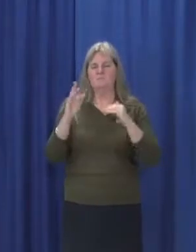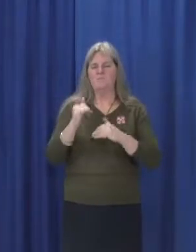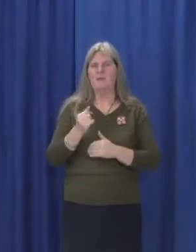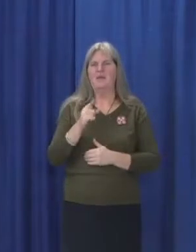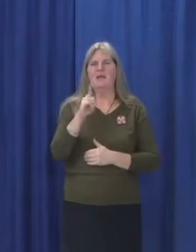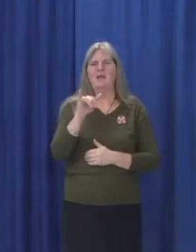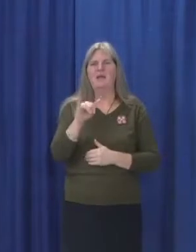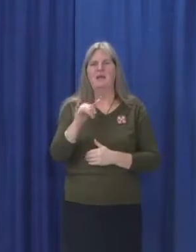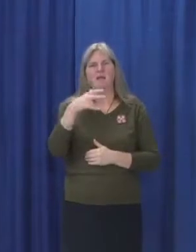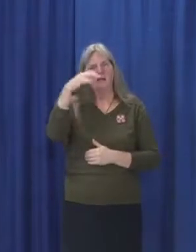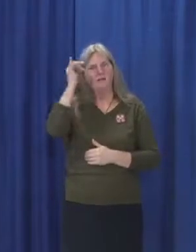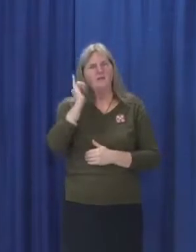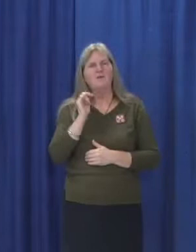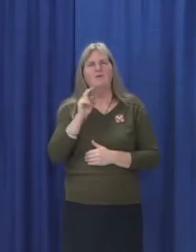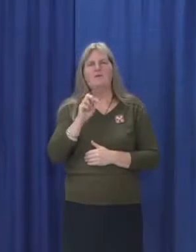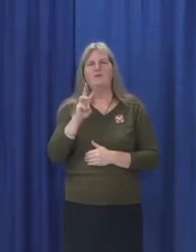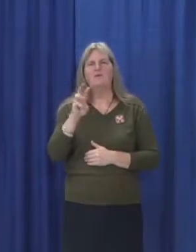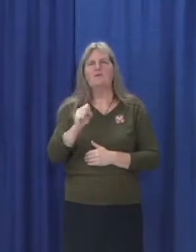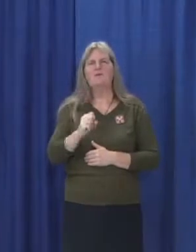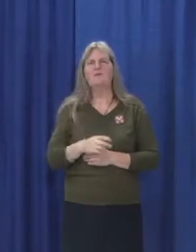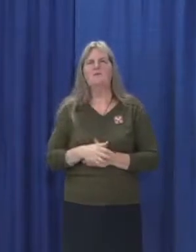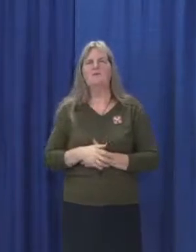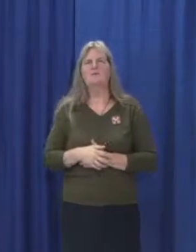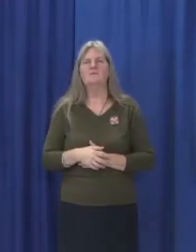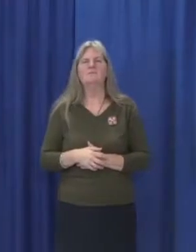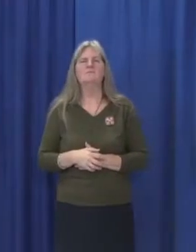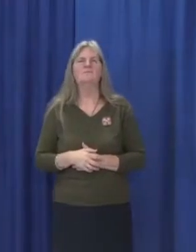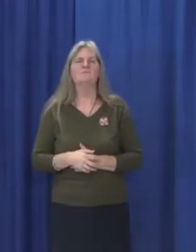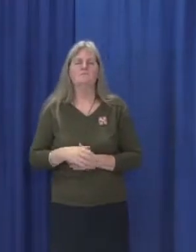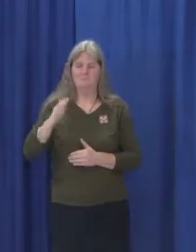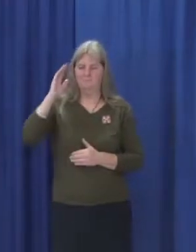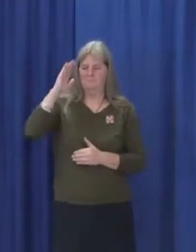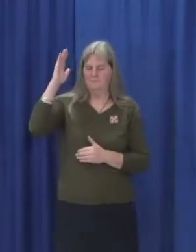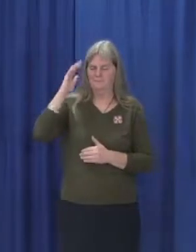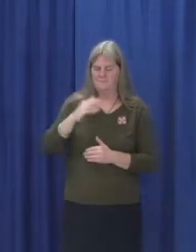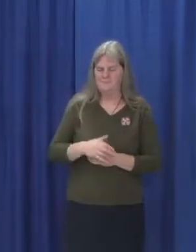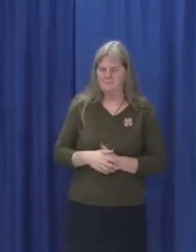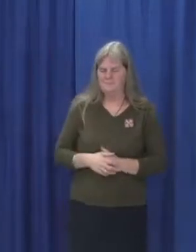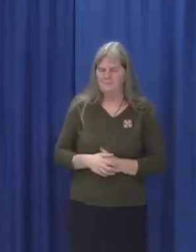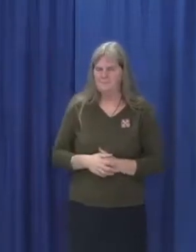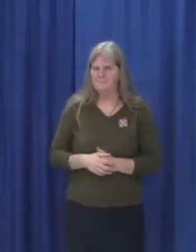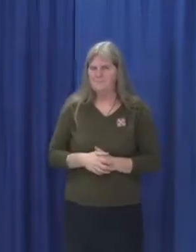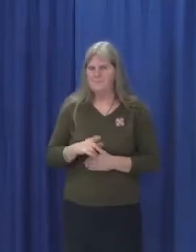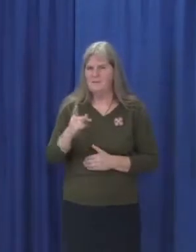from Yukon news. My first